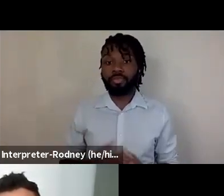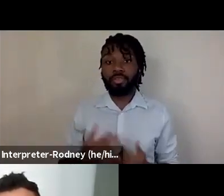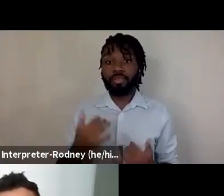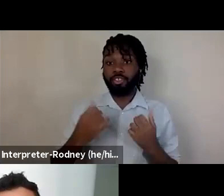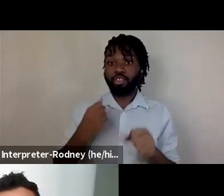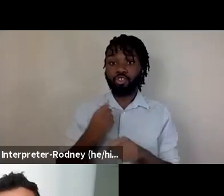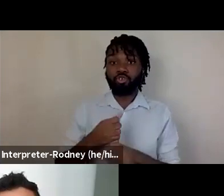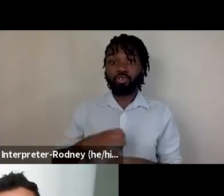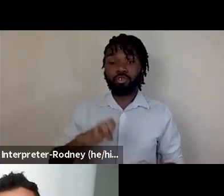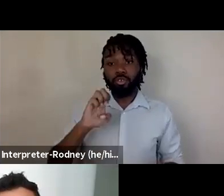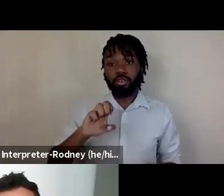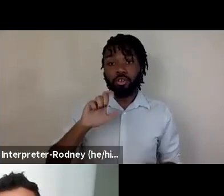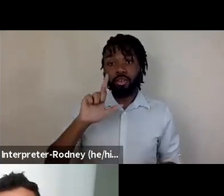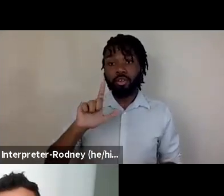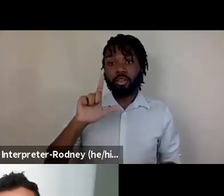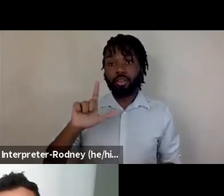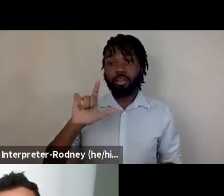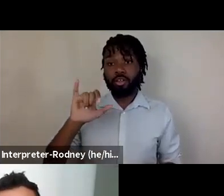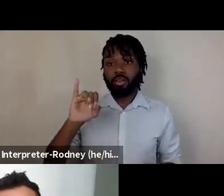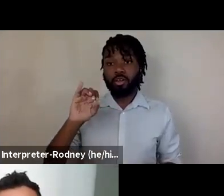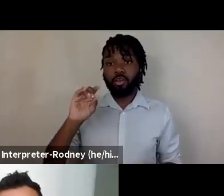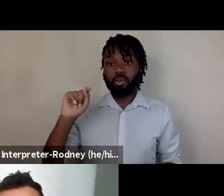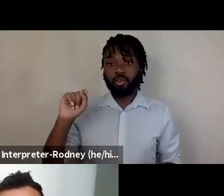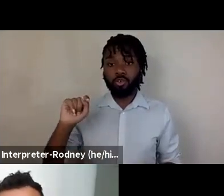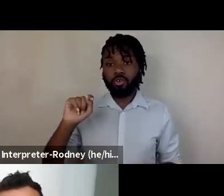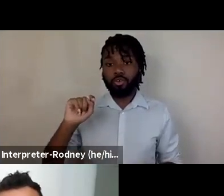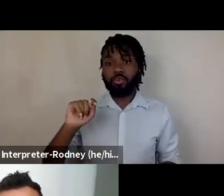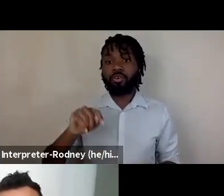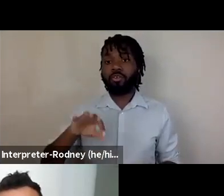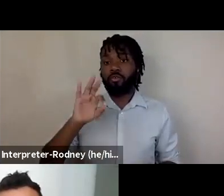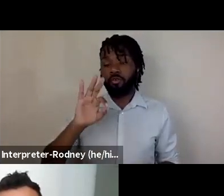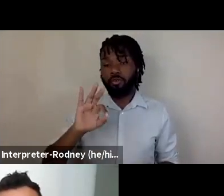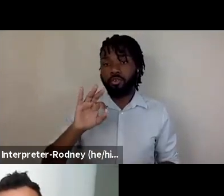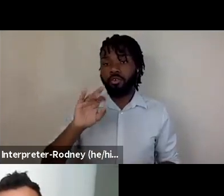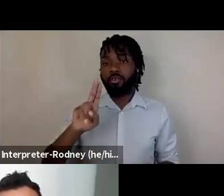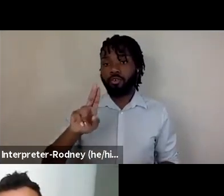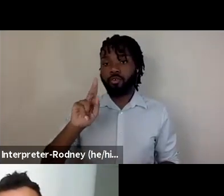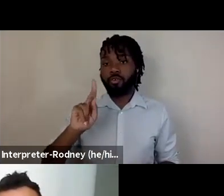E-L-L-I-O-T-T F-U-K-U-I;